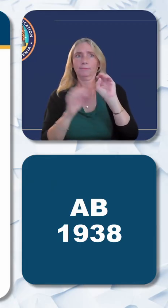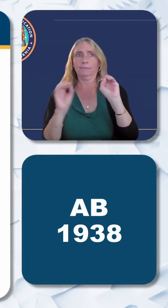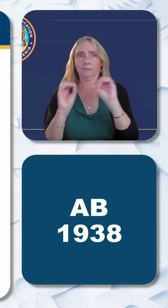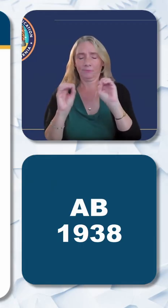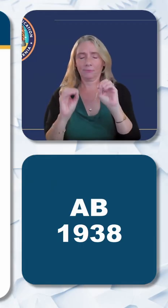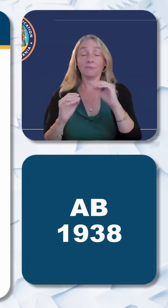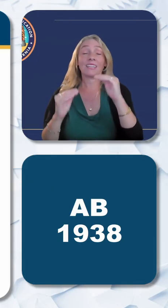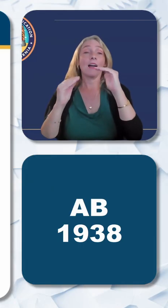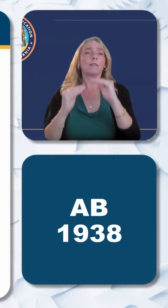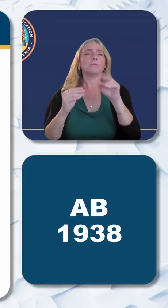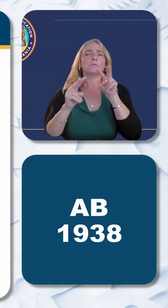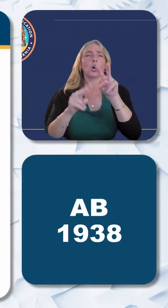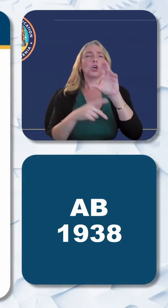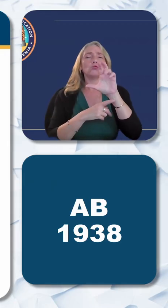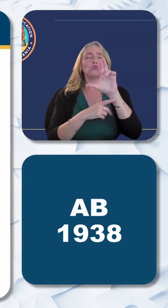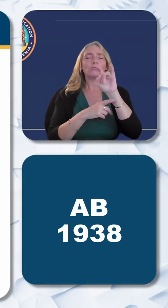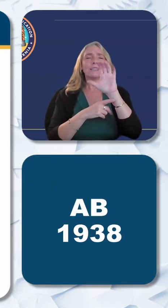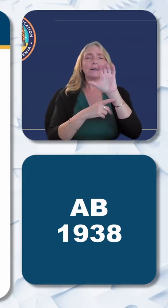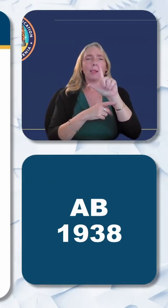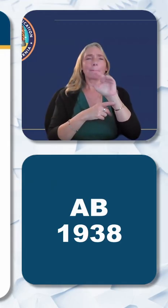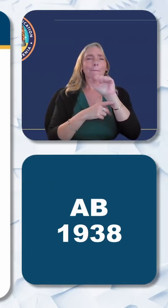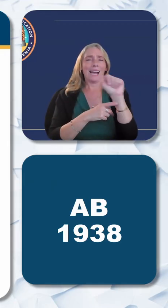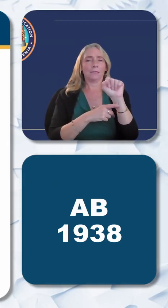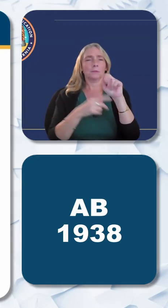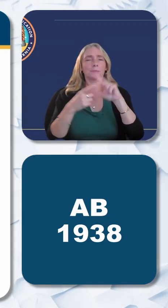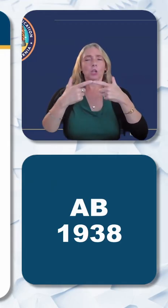We don't want to create a feeling of isolation.